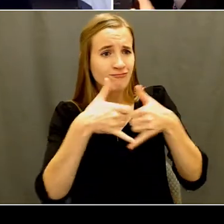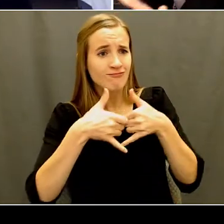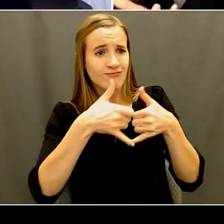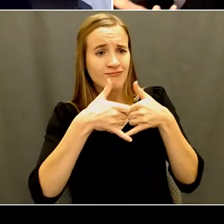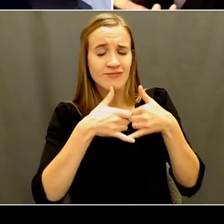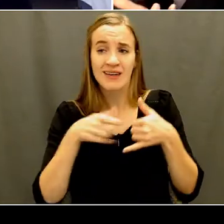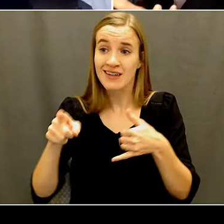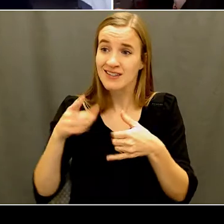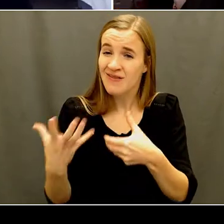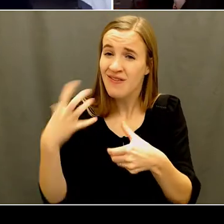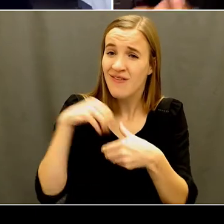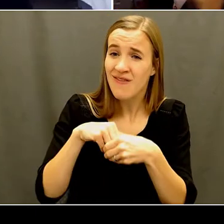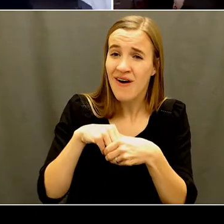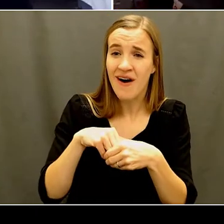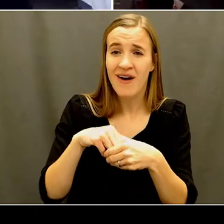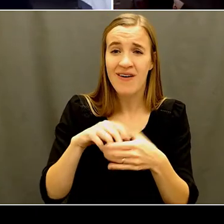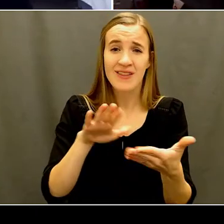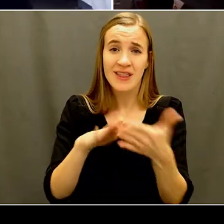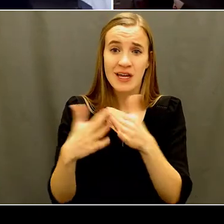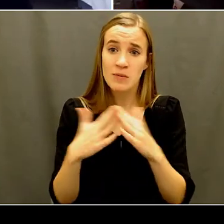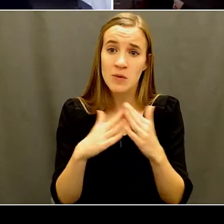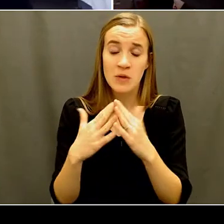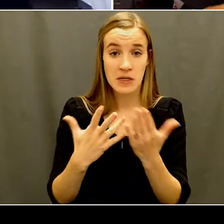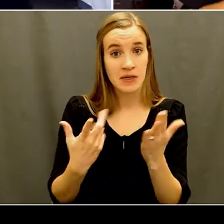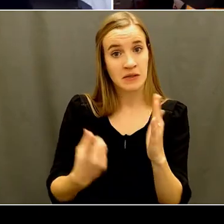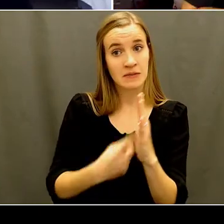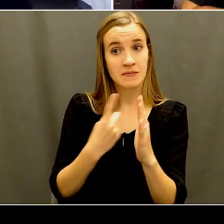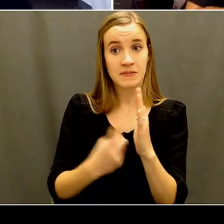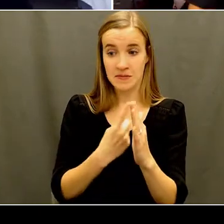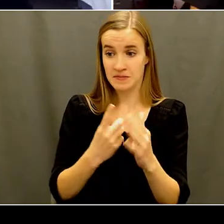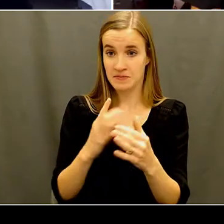the community, whether it's intersectional or specific for the